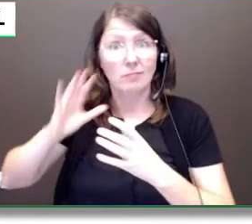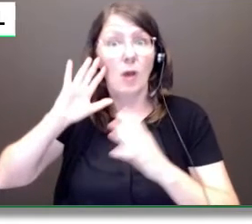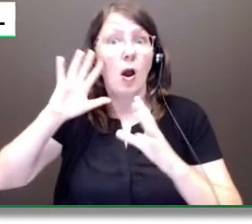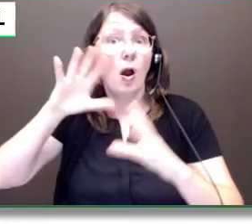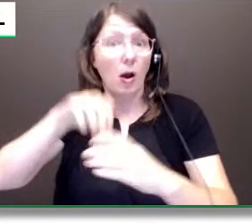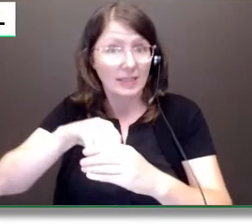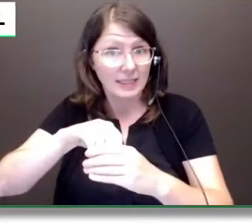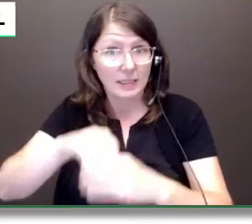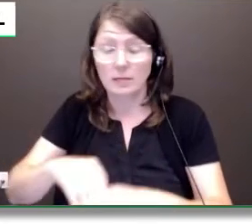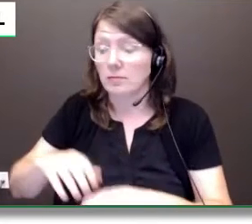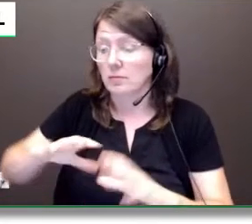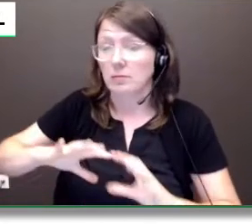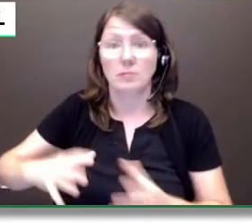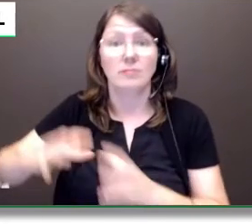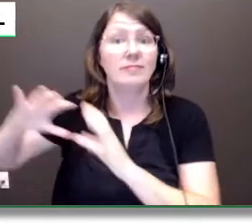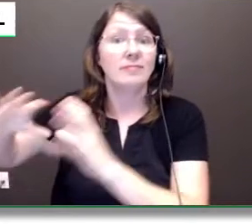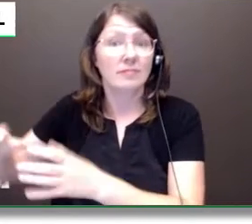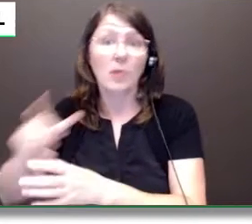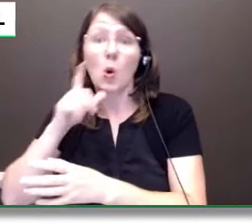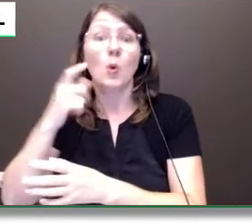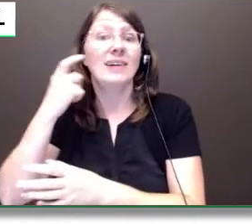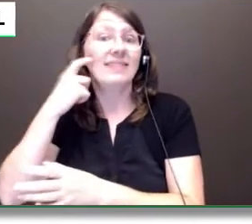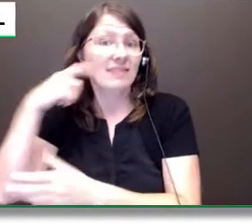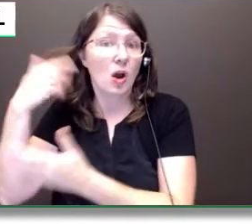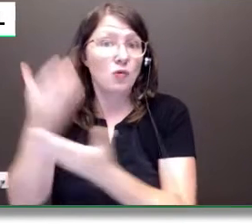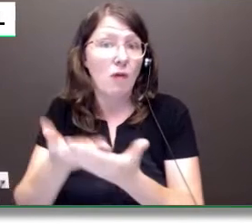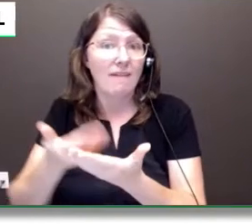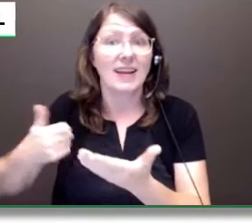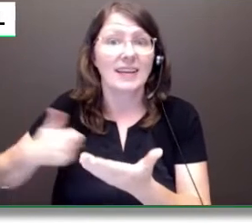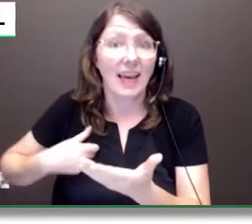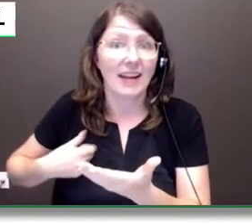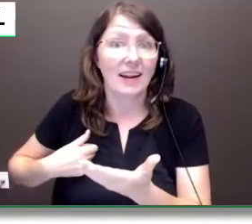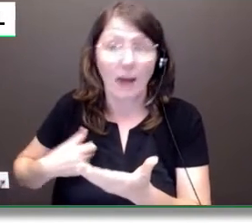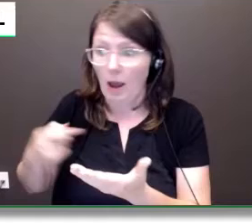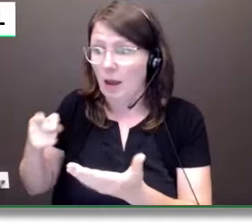give a holistic perspective of what inclusion could look like and all five